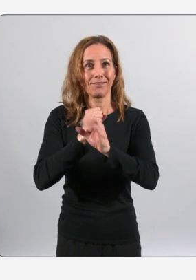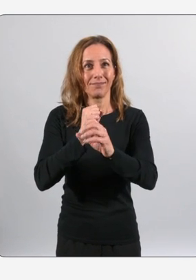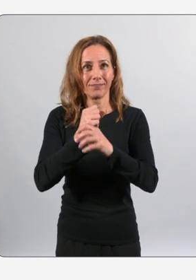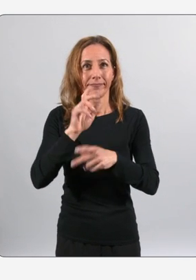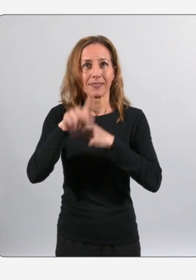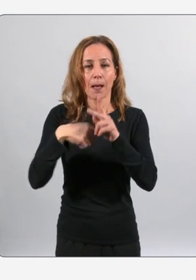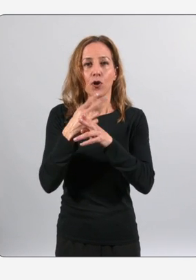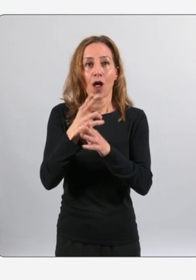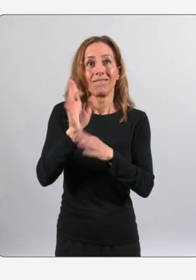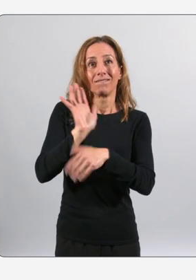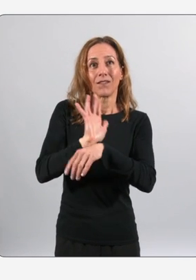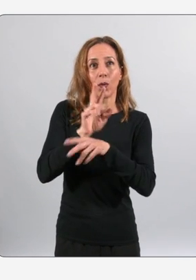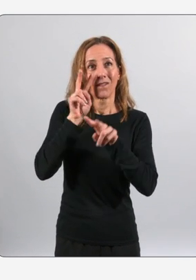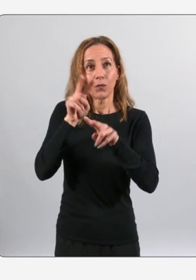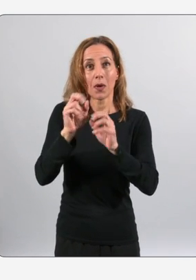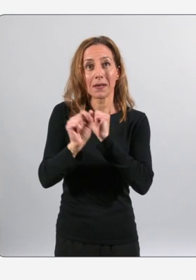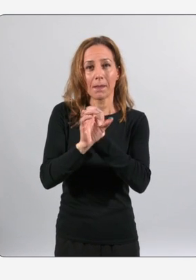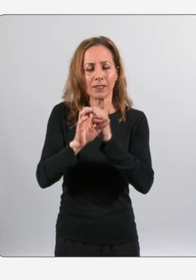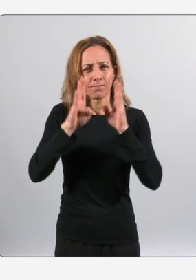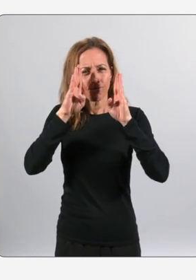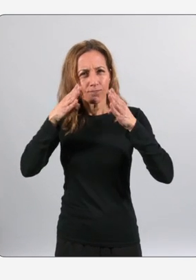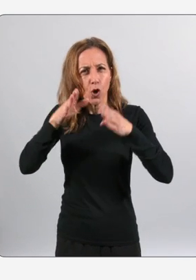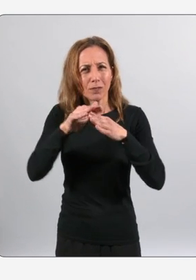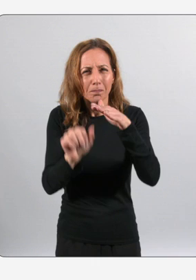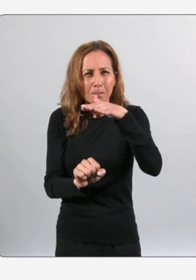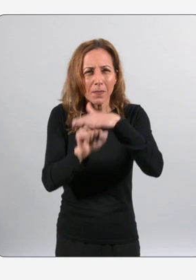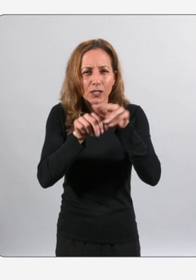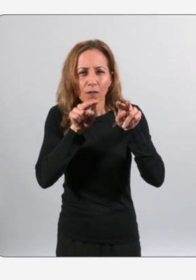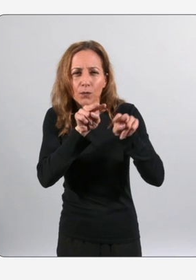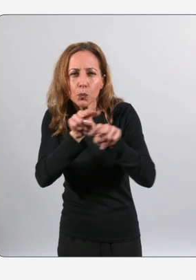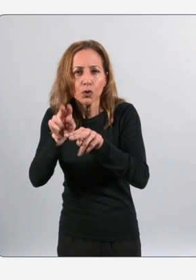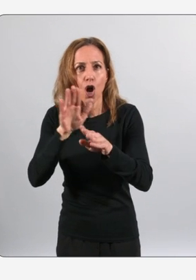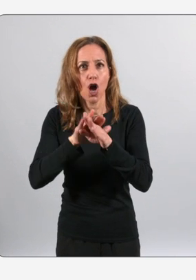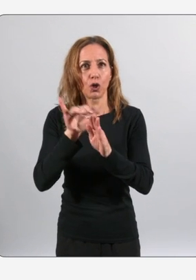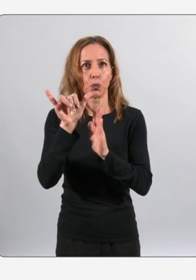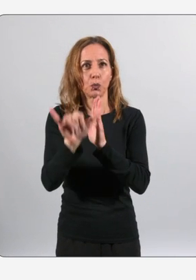This is focused on maximizing views on YouTube bought on a cost per view basis,